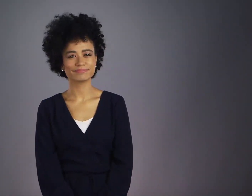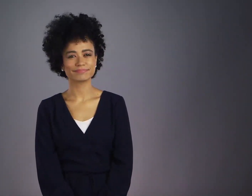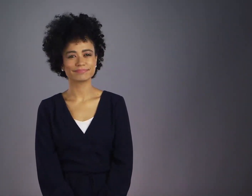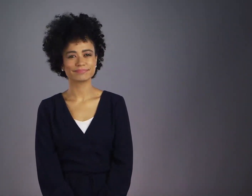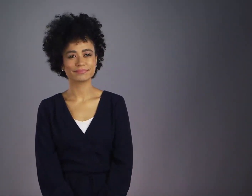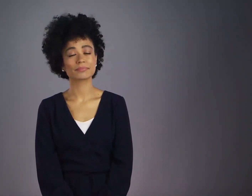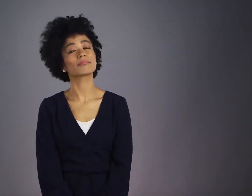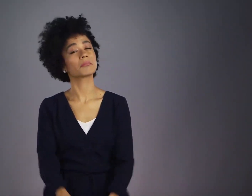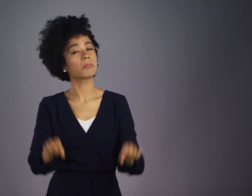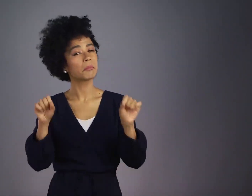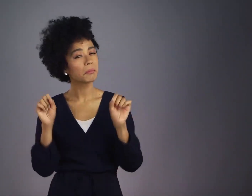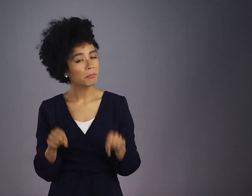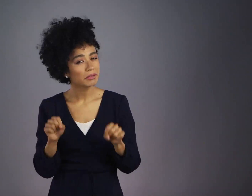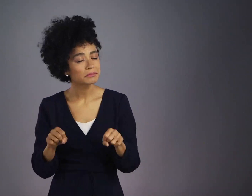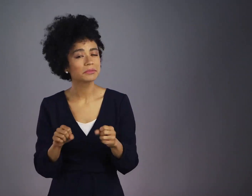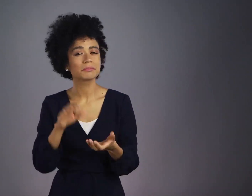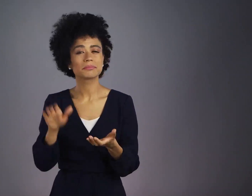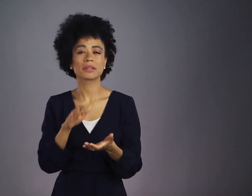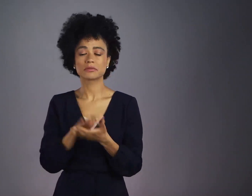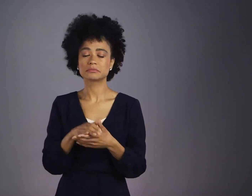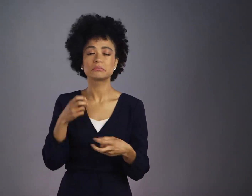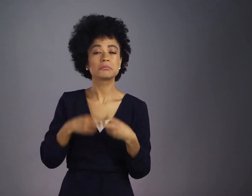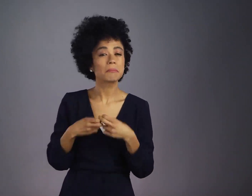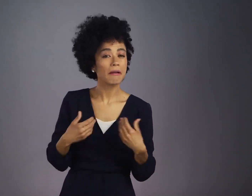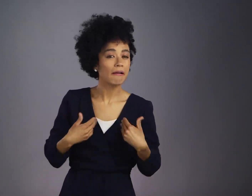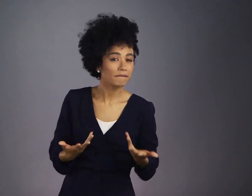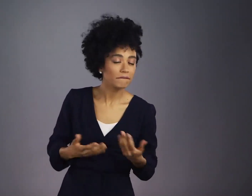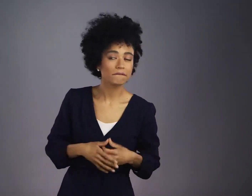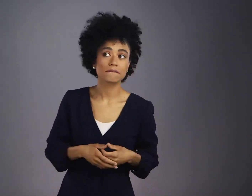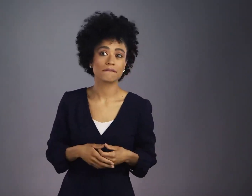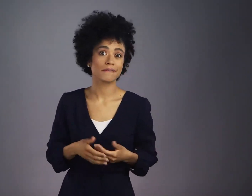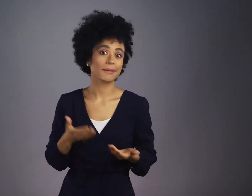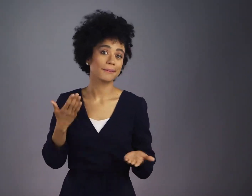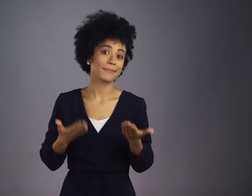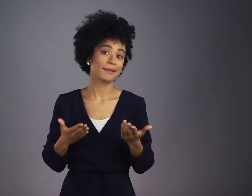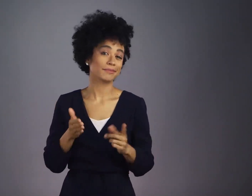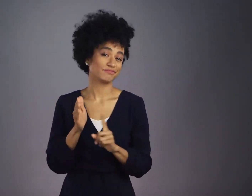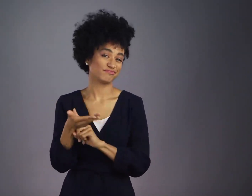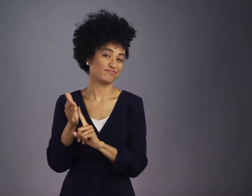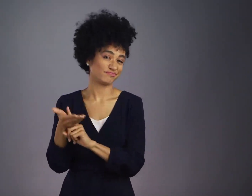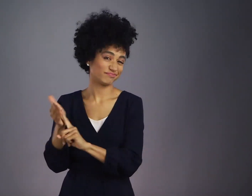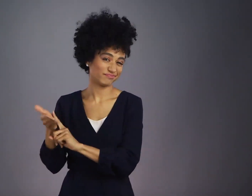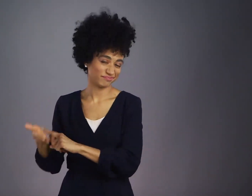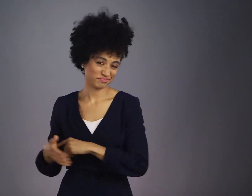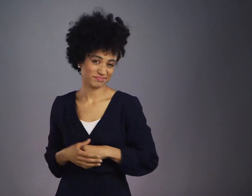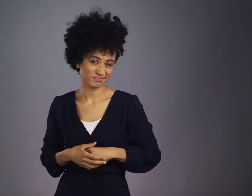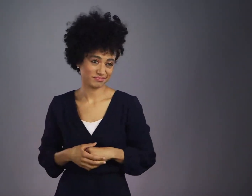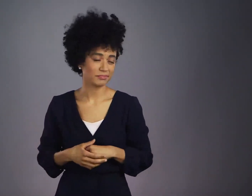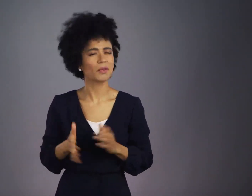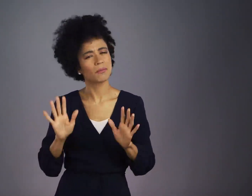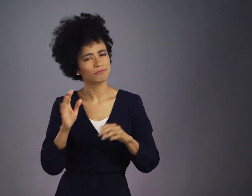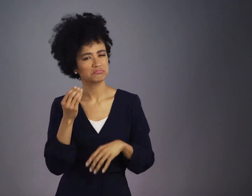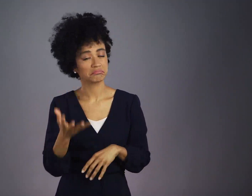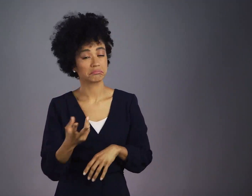The chances are that we have domestic troubles. Perhaps we are mixed up with women in a fashion